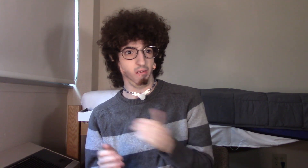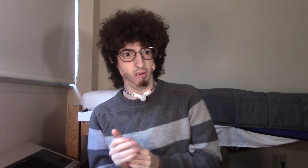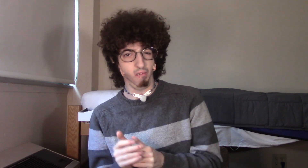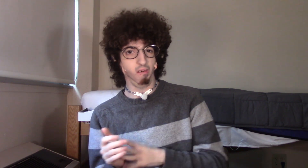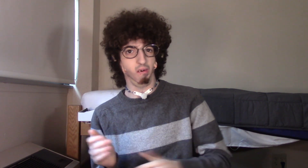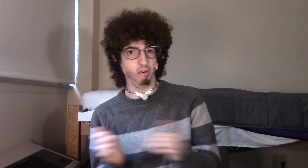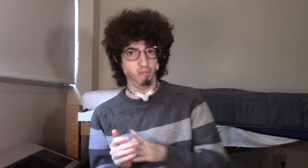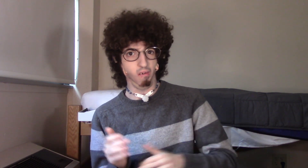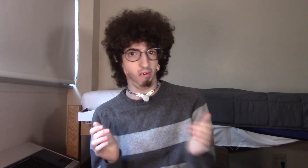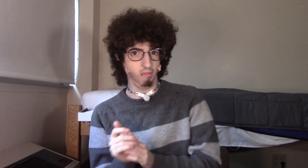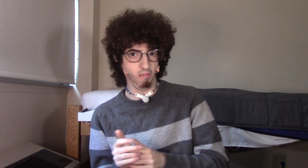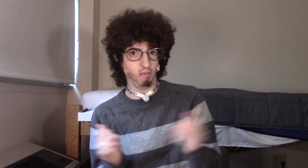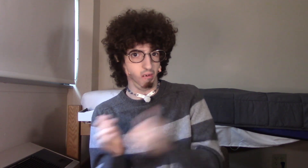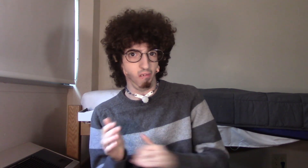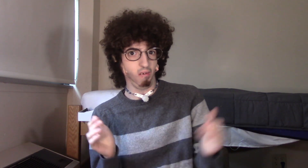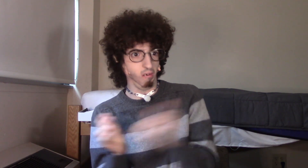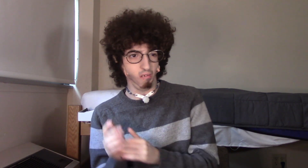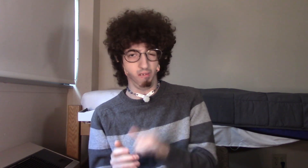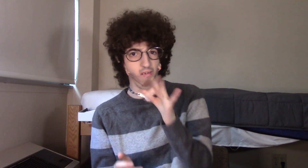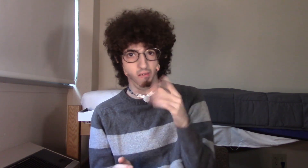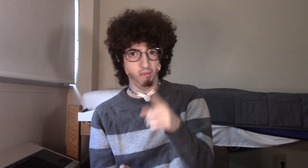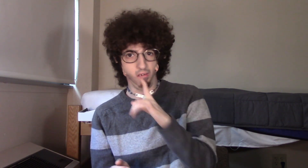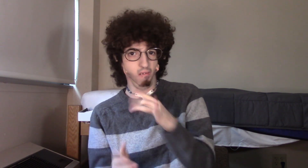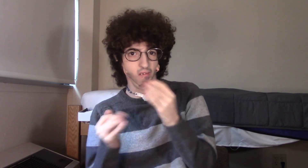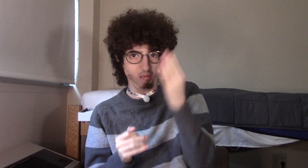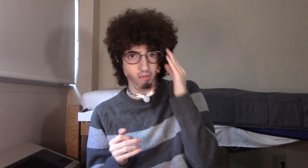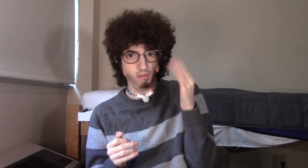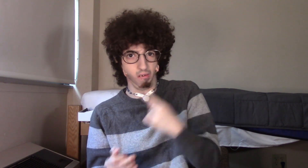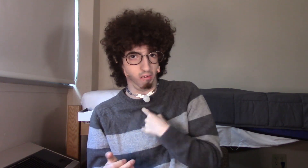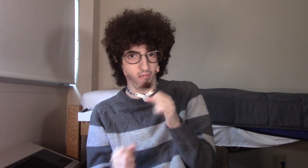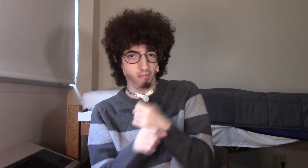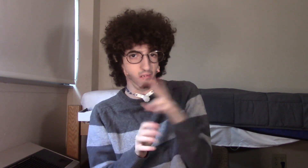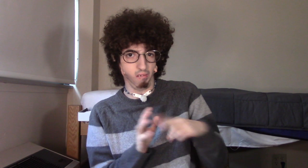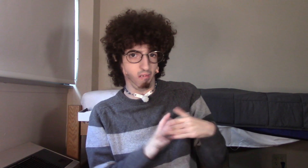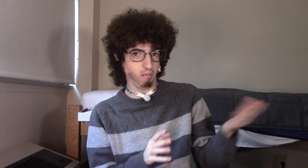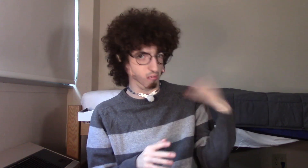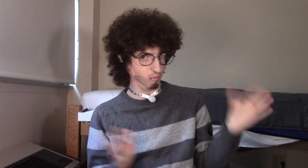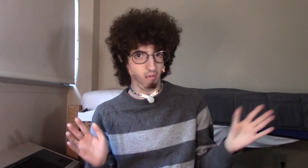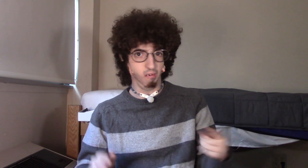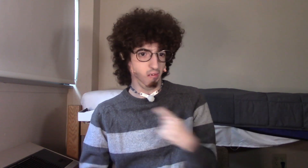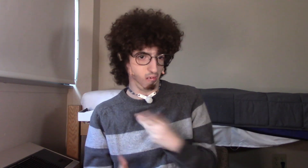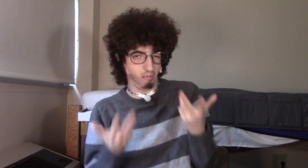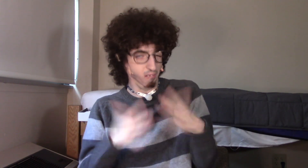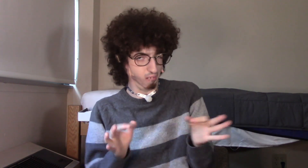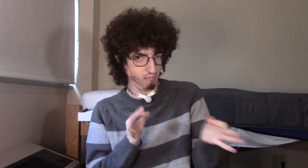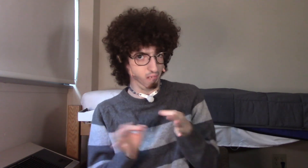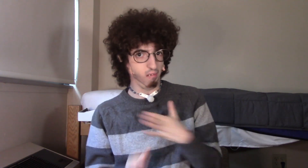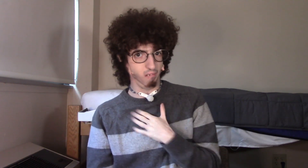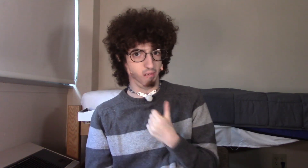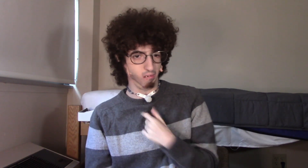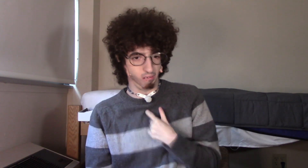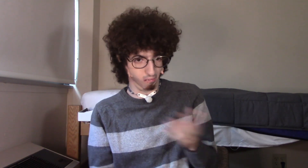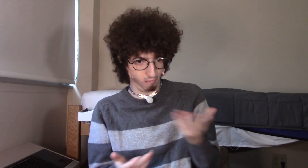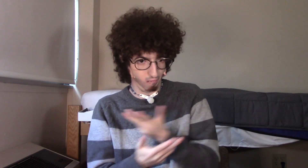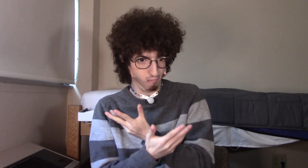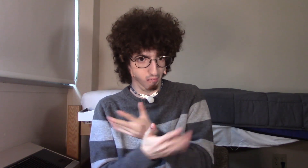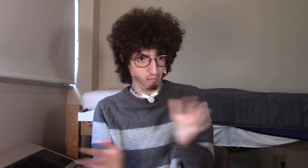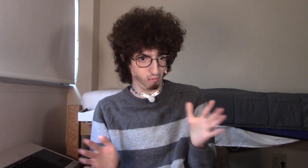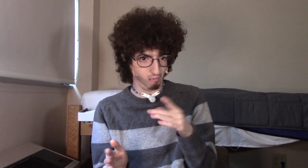Over over over over over! If you really want to know, I've made videos in the past I'm done explaining myself. I'm done.